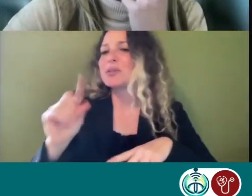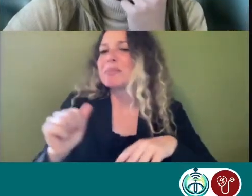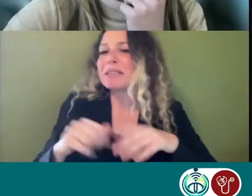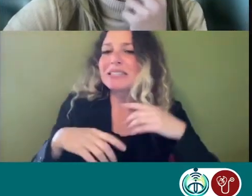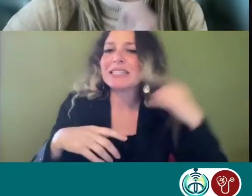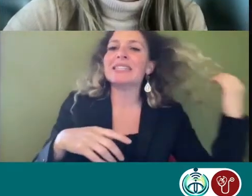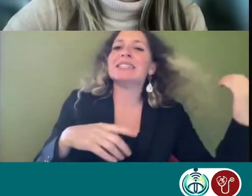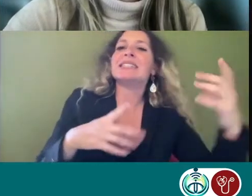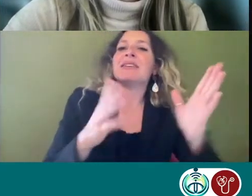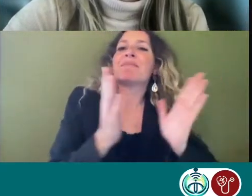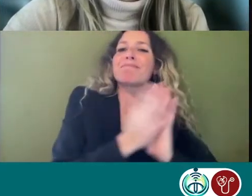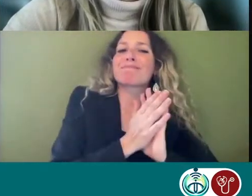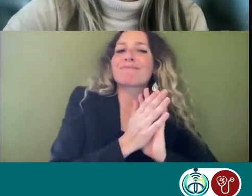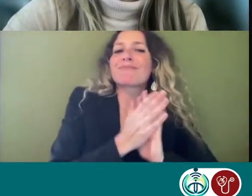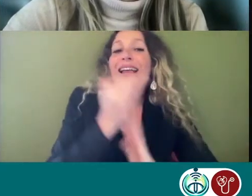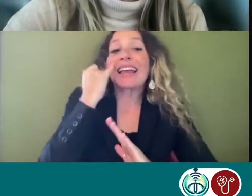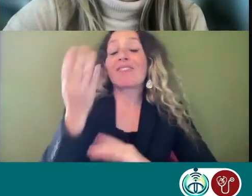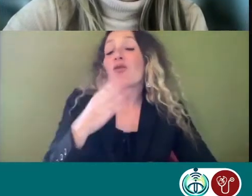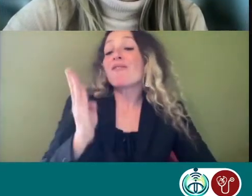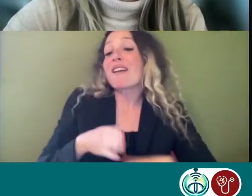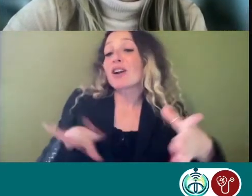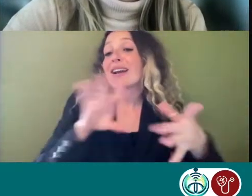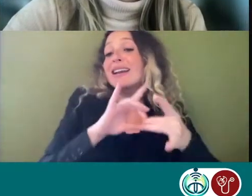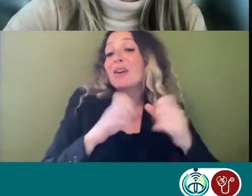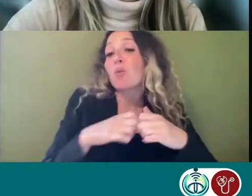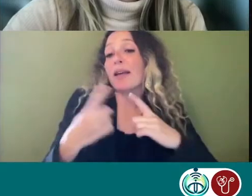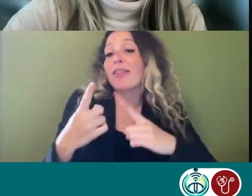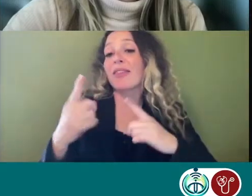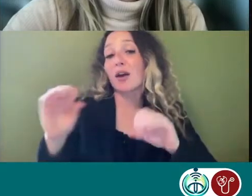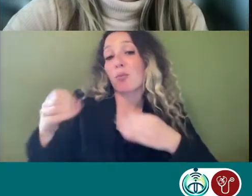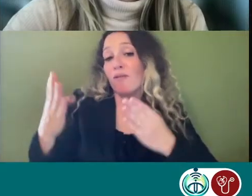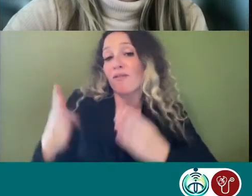you've never connected with a provider before, you may need extra scaffolding and support to